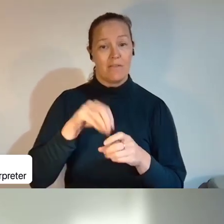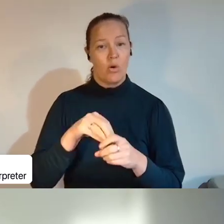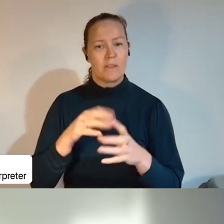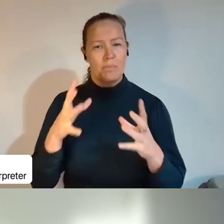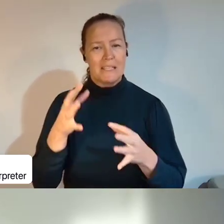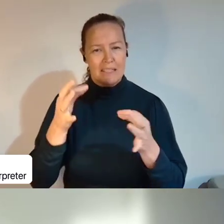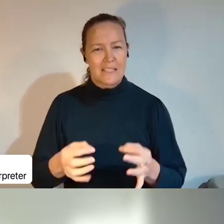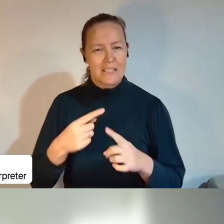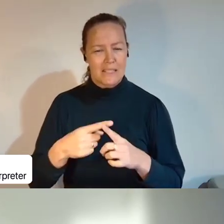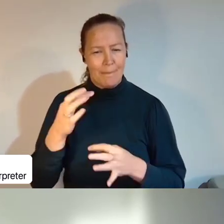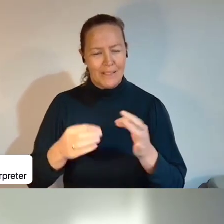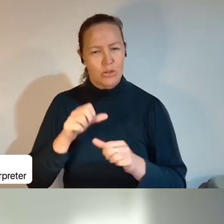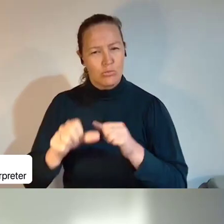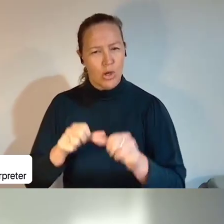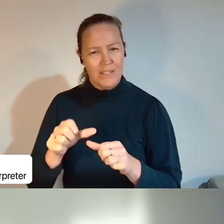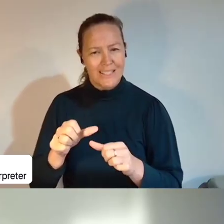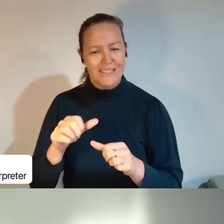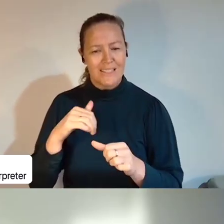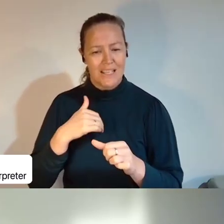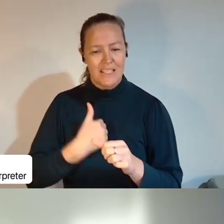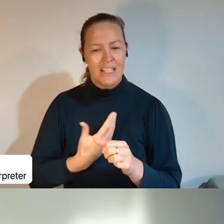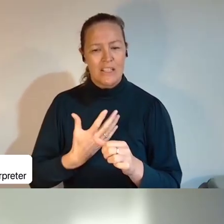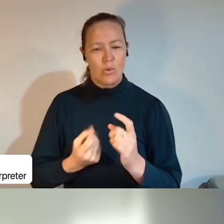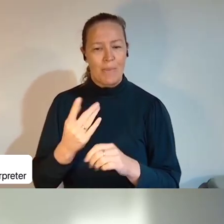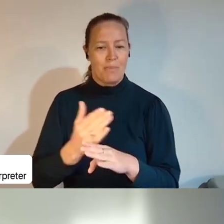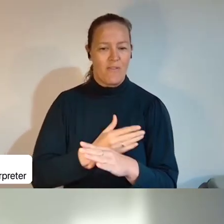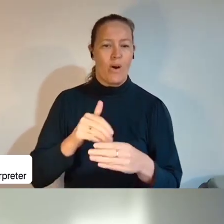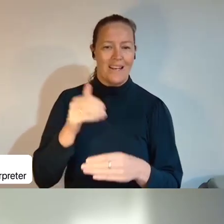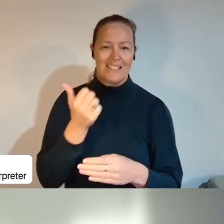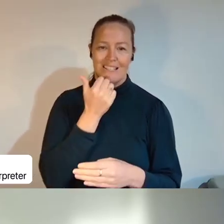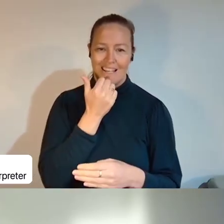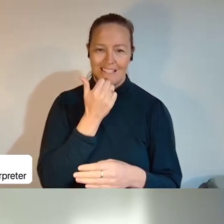processes starts much earlier than election day for people with intellectual disability.